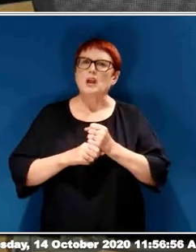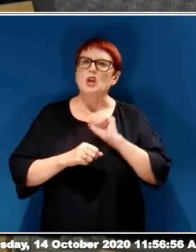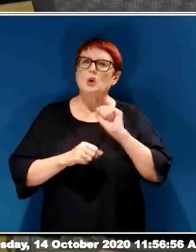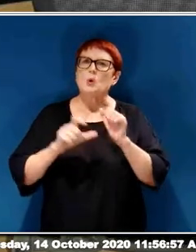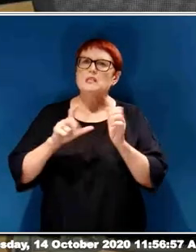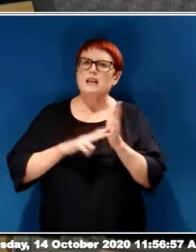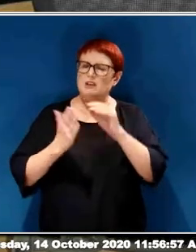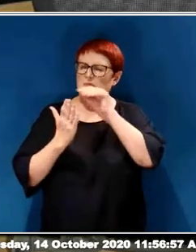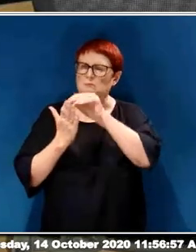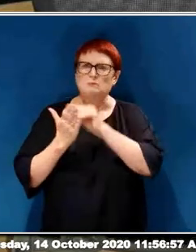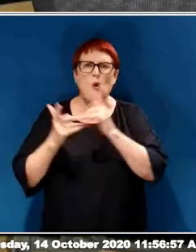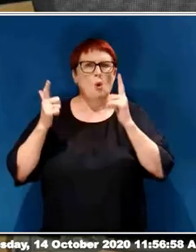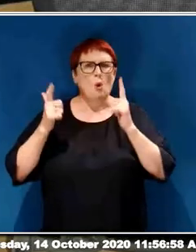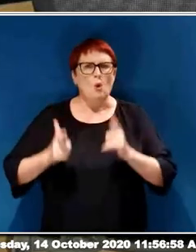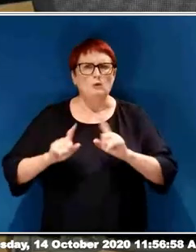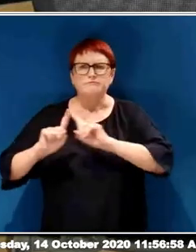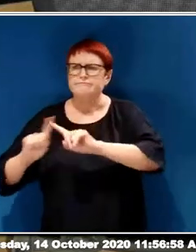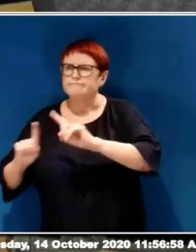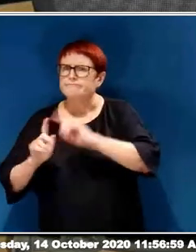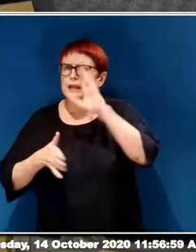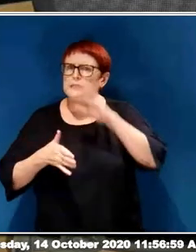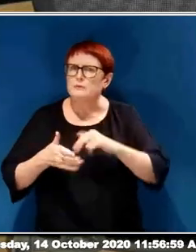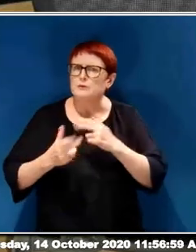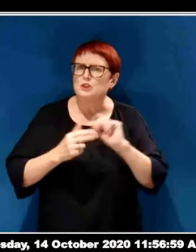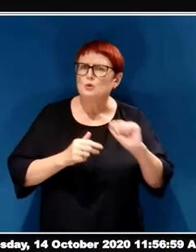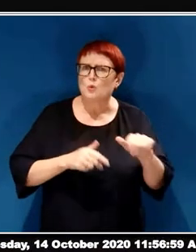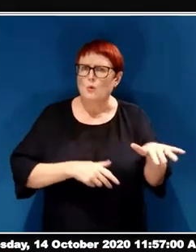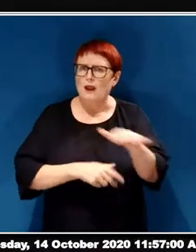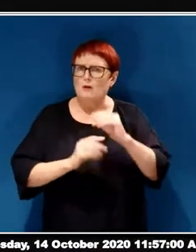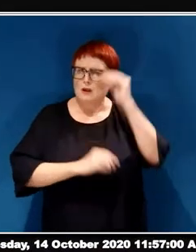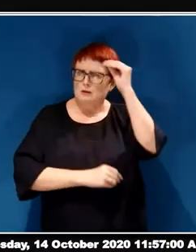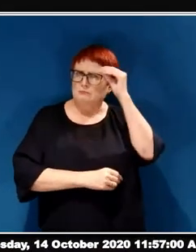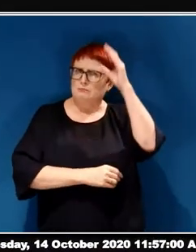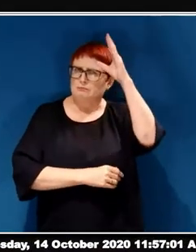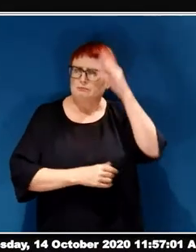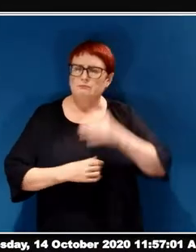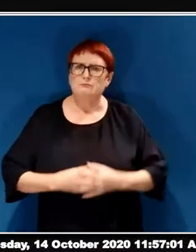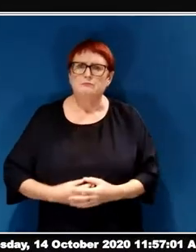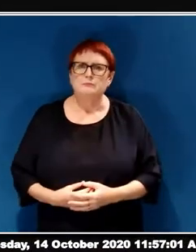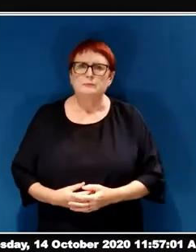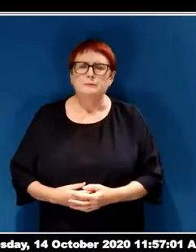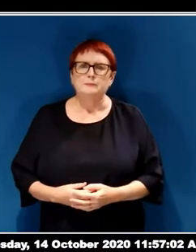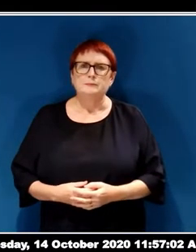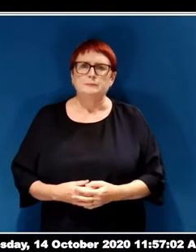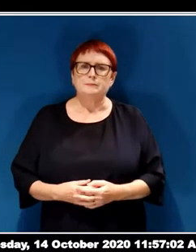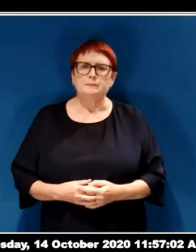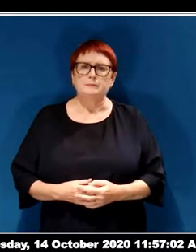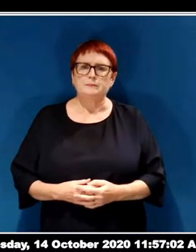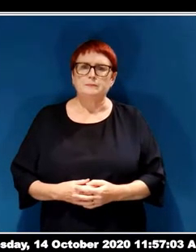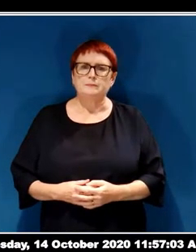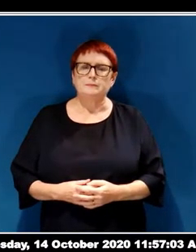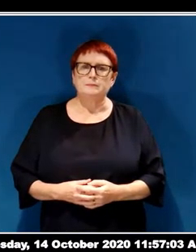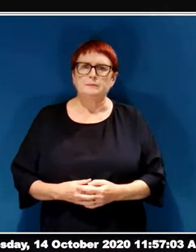Part of that has been doing some --- I don't need the document brought up,